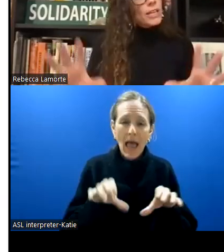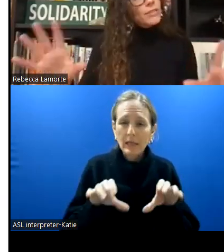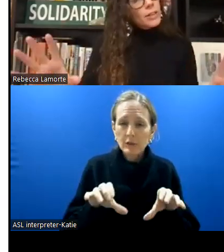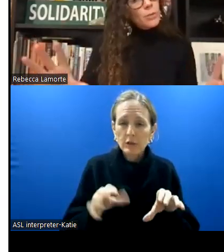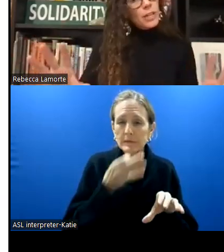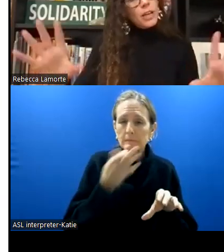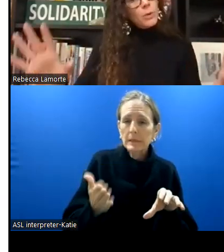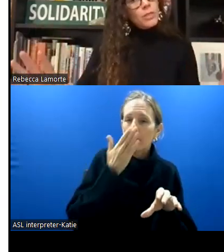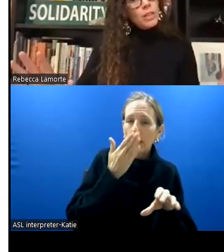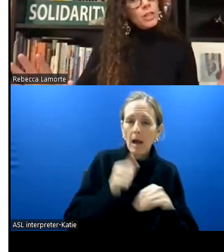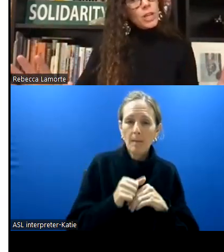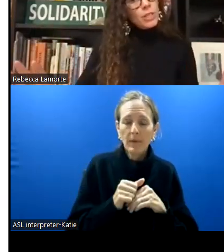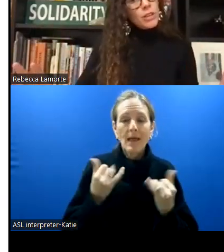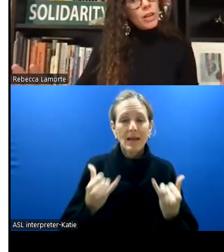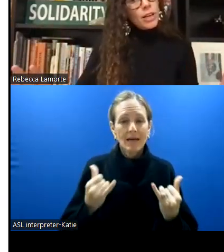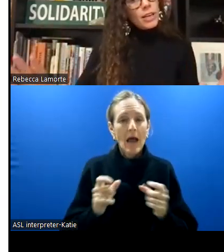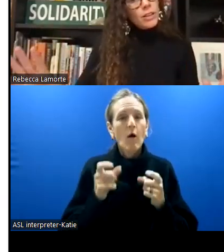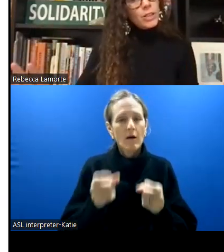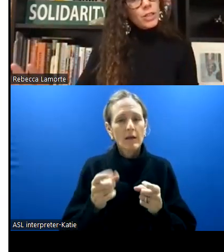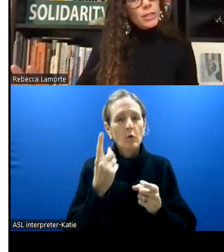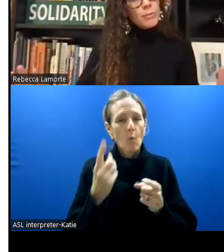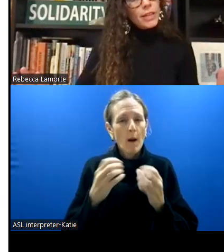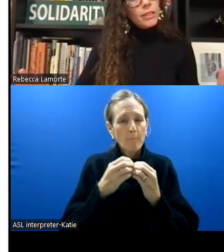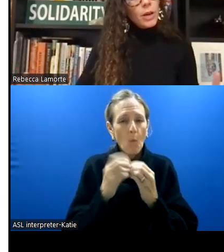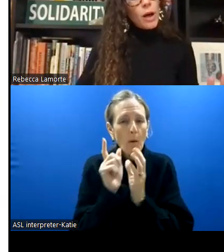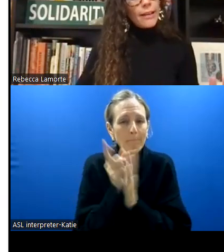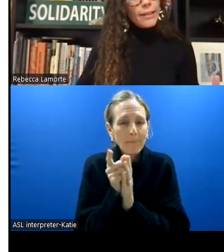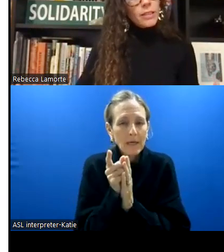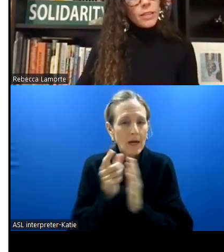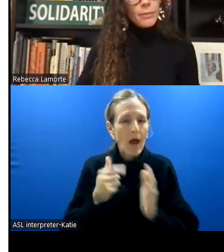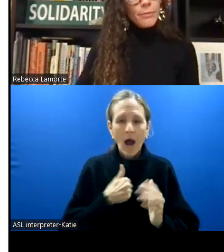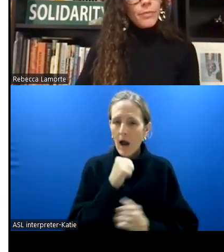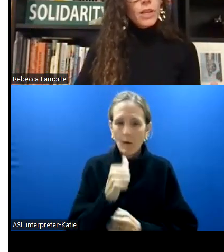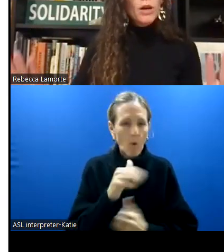I'm gonna give you another minute. I won't sing you the "Jeopardy" song again. I'll let you do it independently and quietly this time.